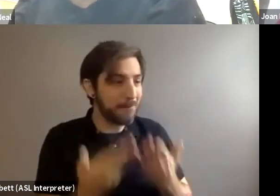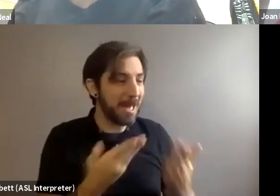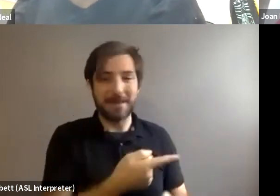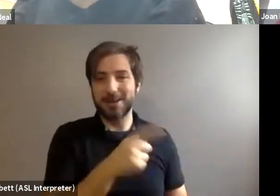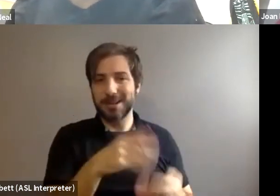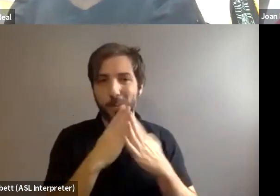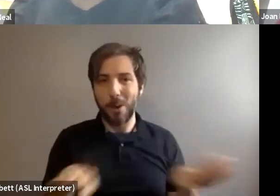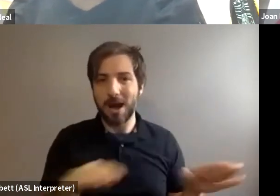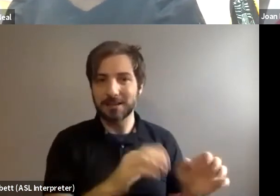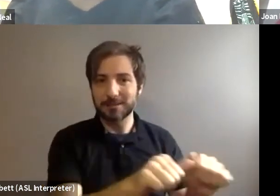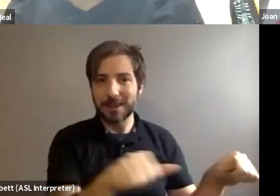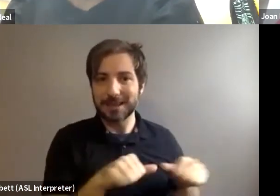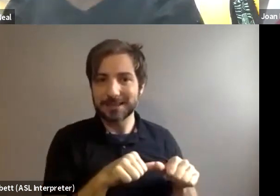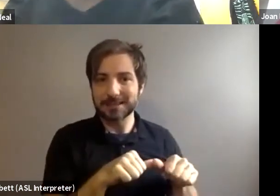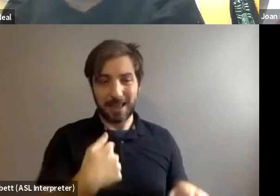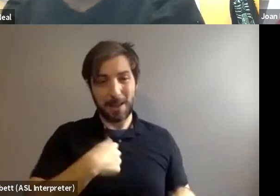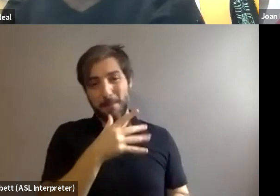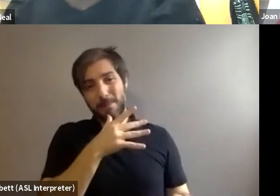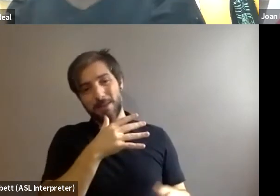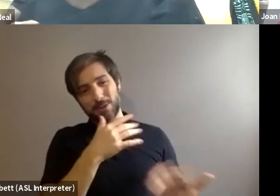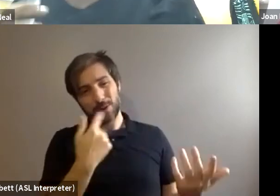know that there were times where i needed a space to take my child you know when we're